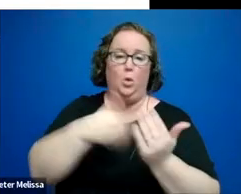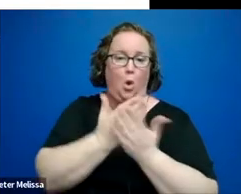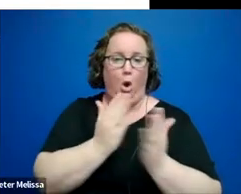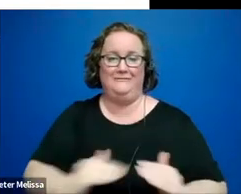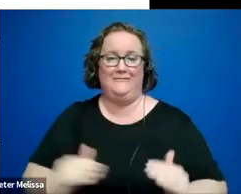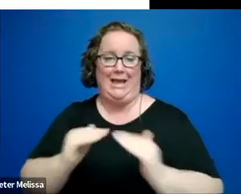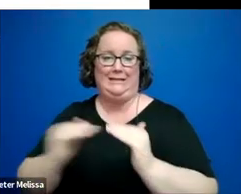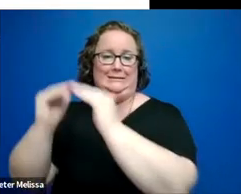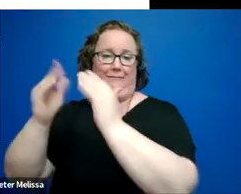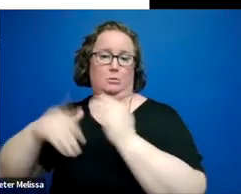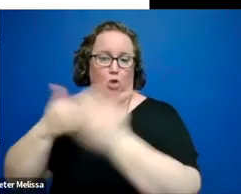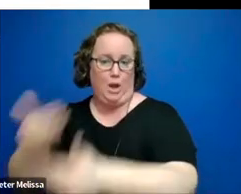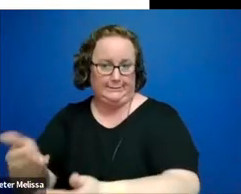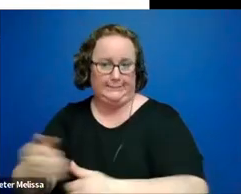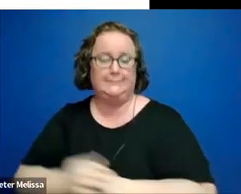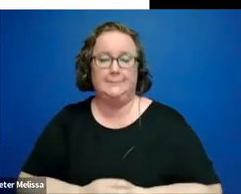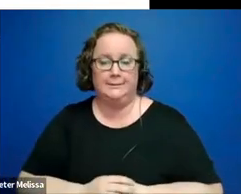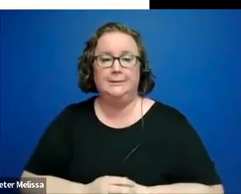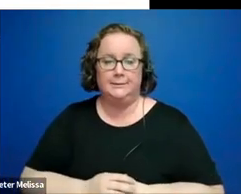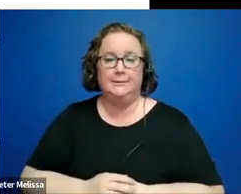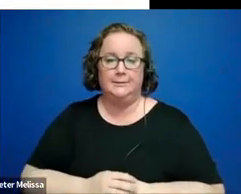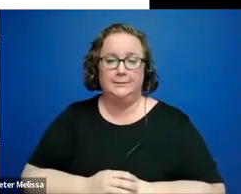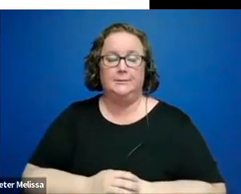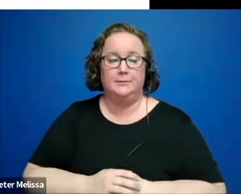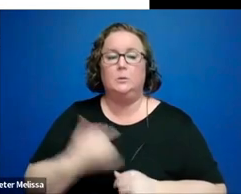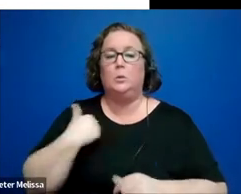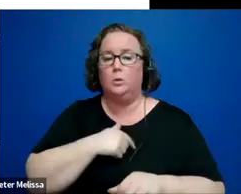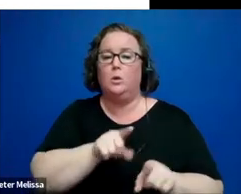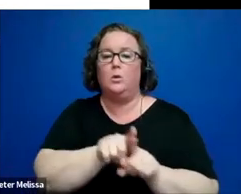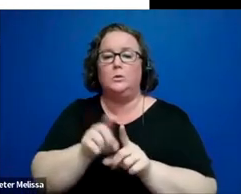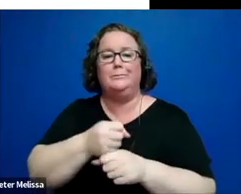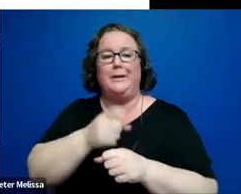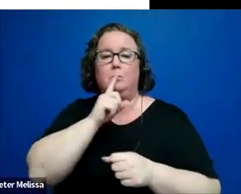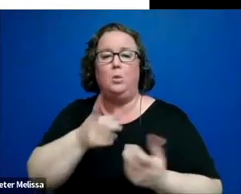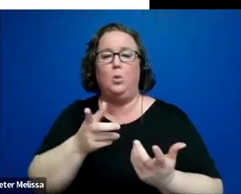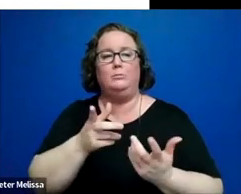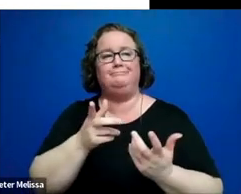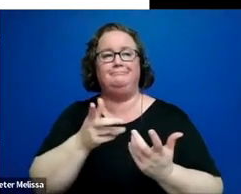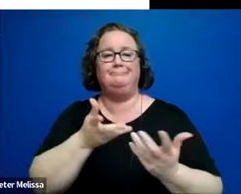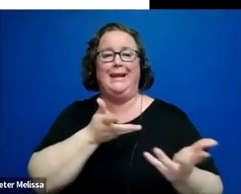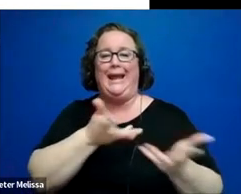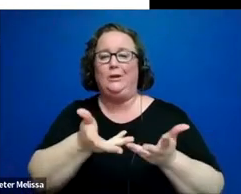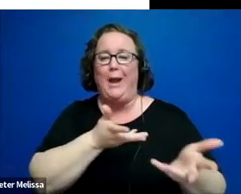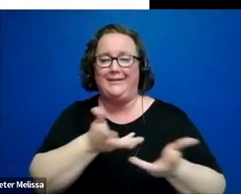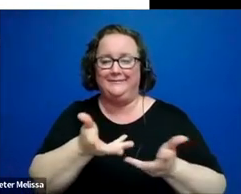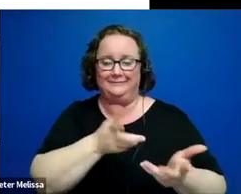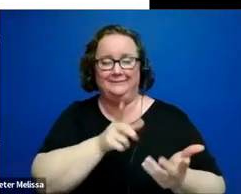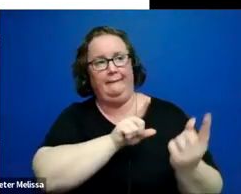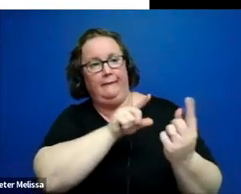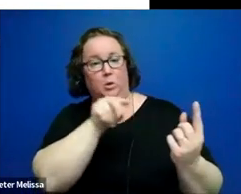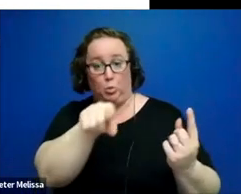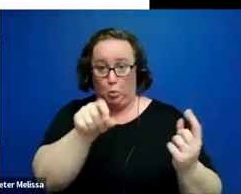And then we have made it a little bit interactive where you all can look and apply filters